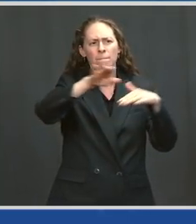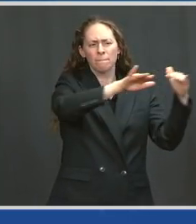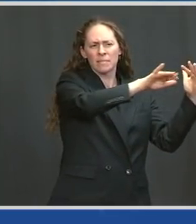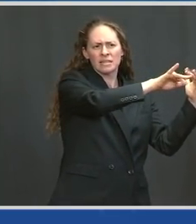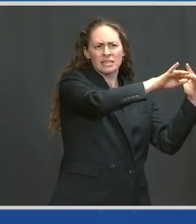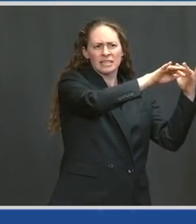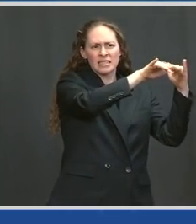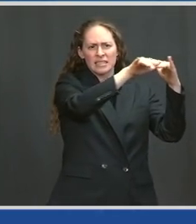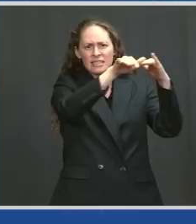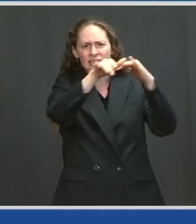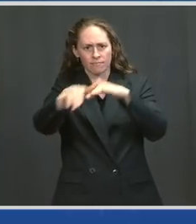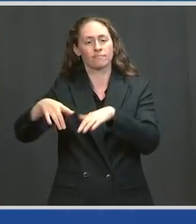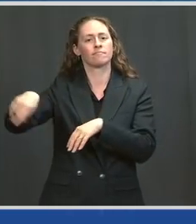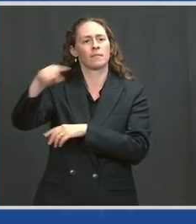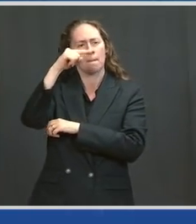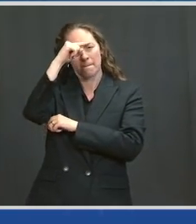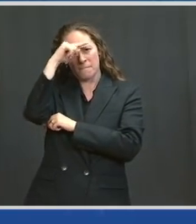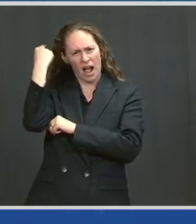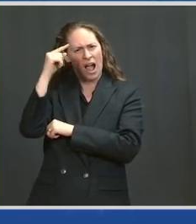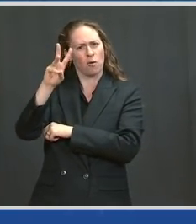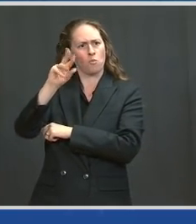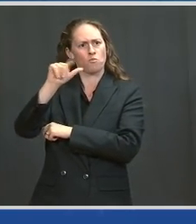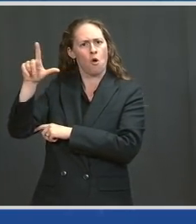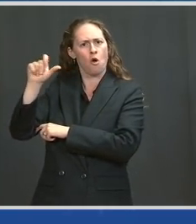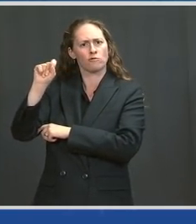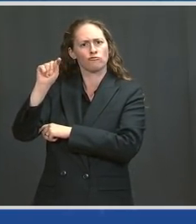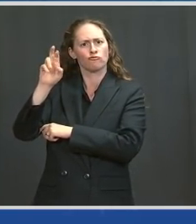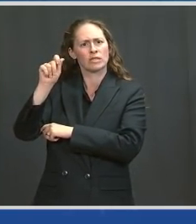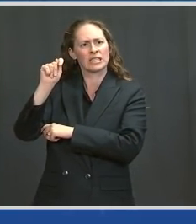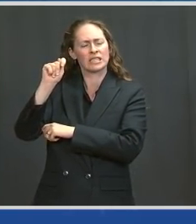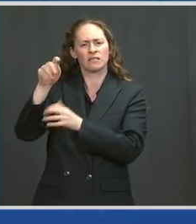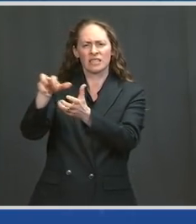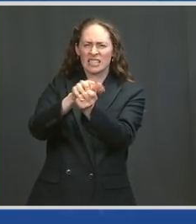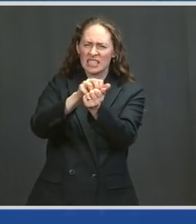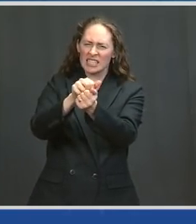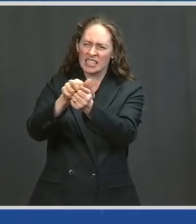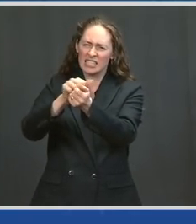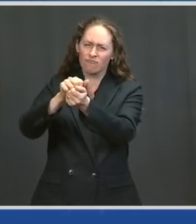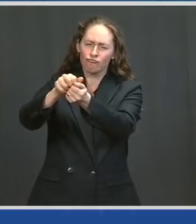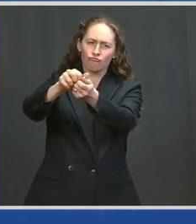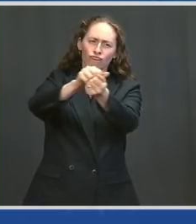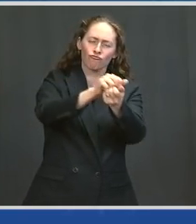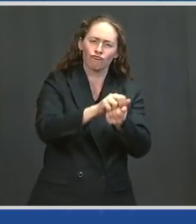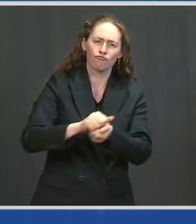that mentality also still survives in many institutions